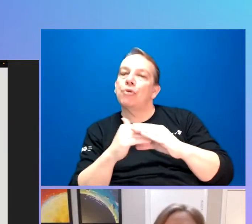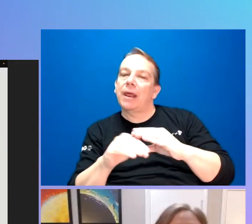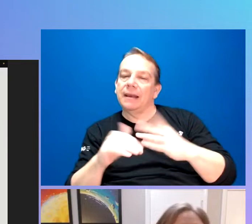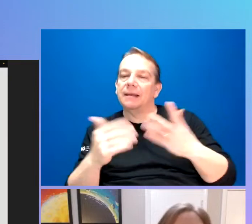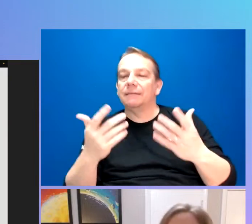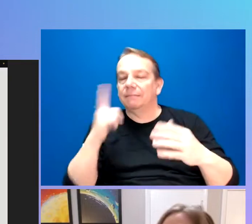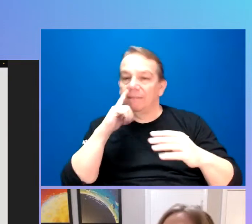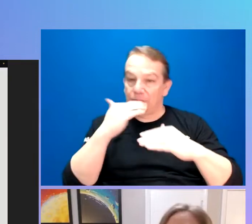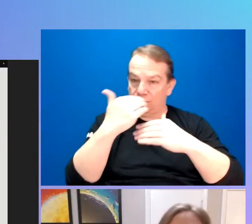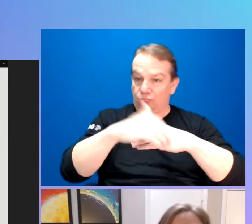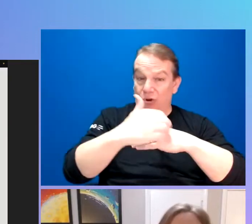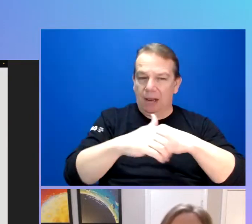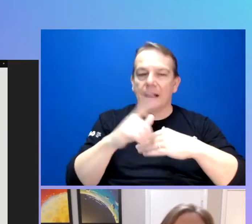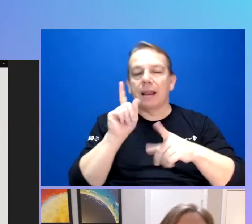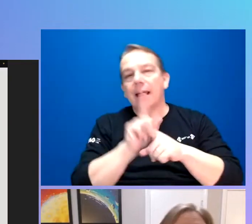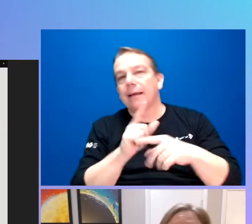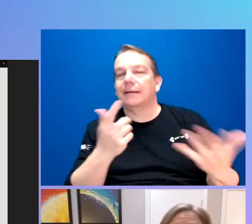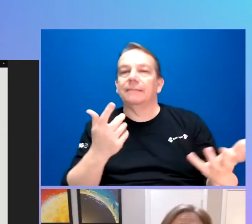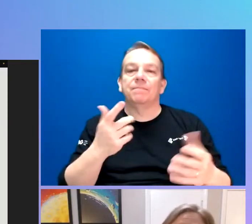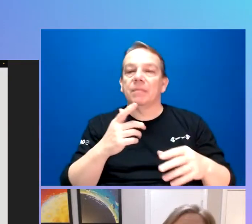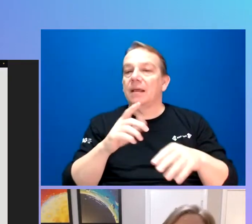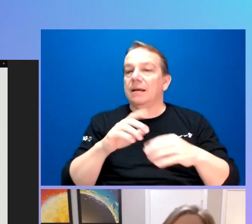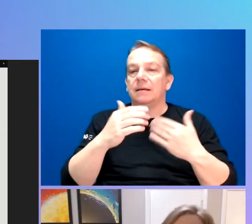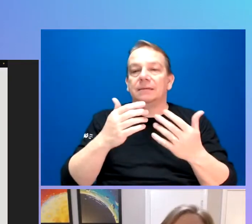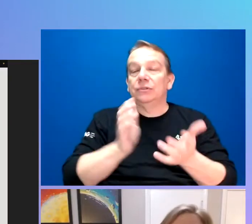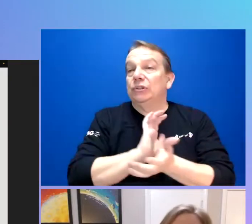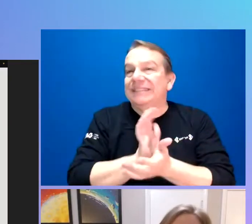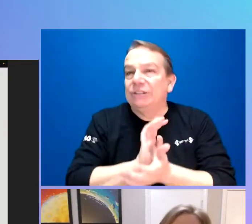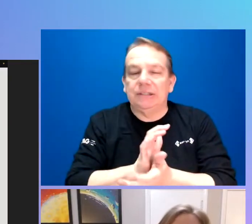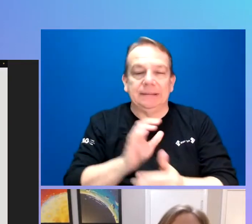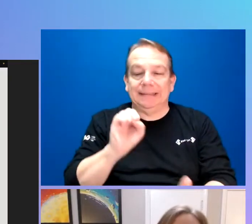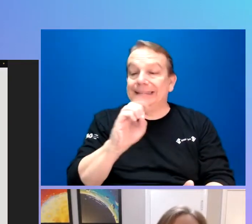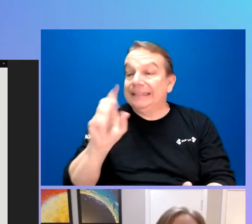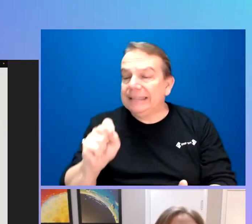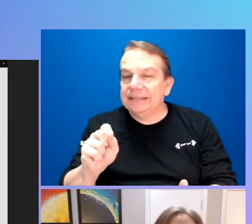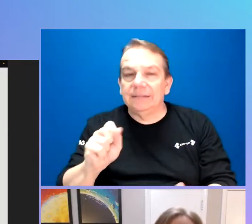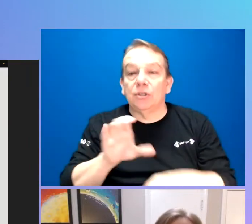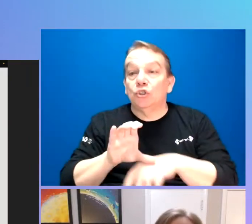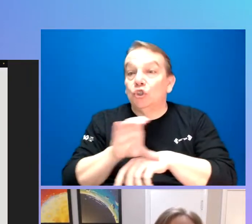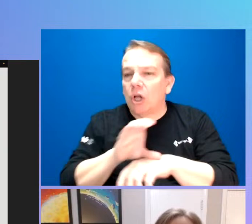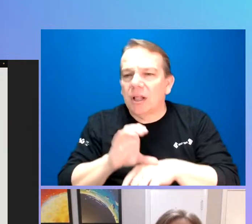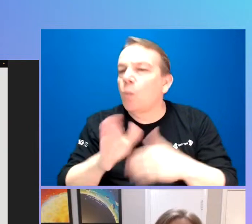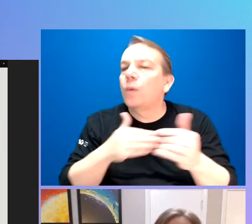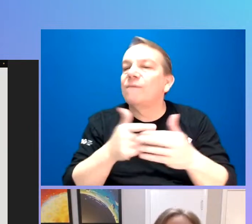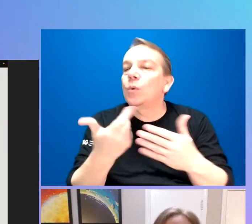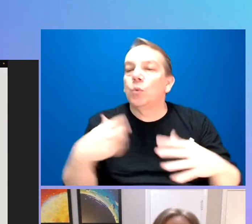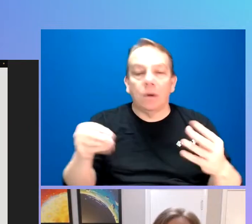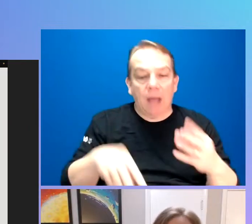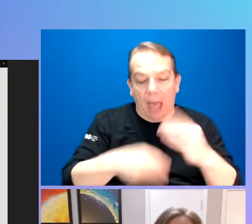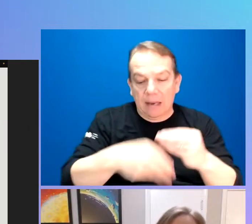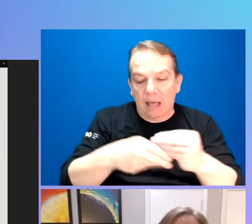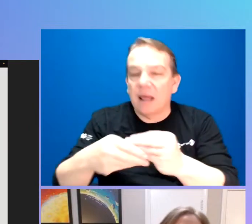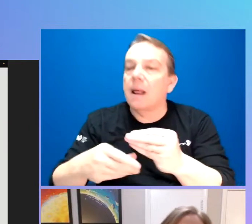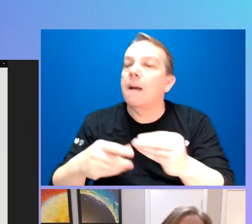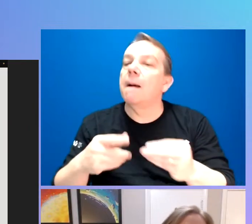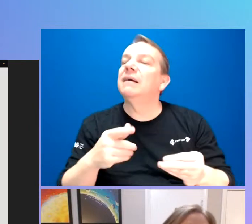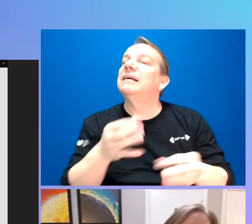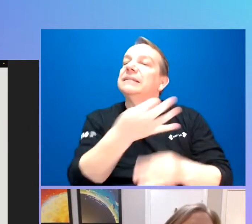rice grains, chocolate, whatever you want to your bread. To make it just a little bit fancier